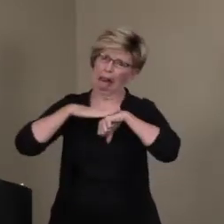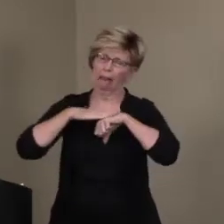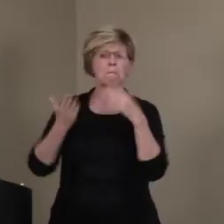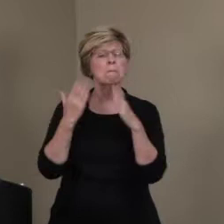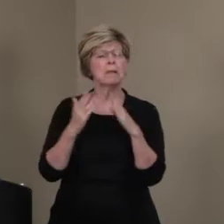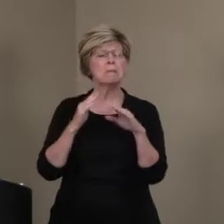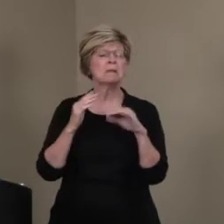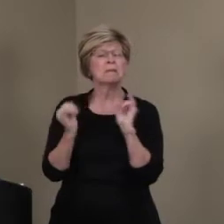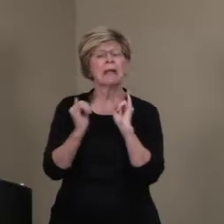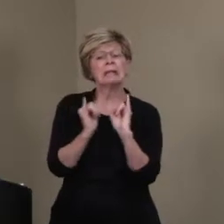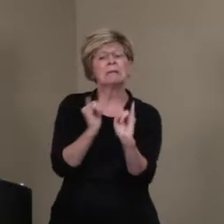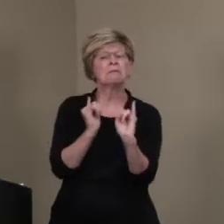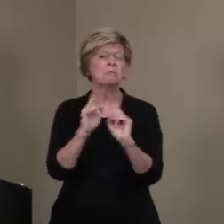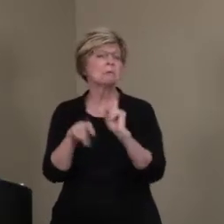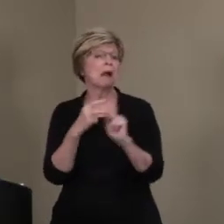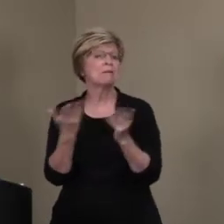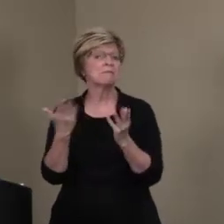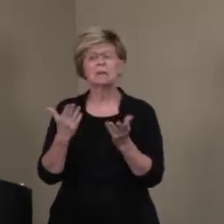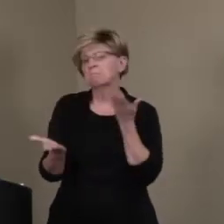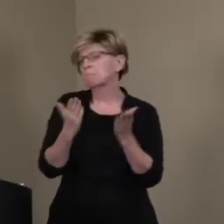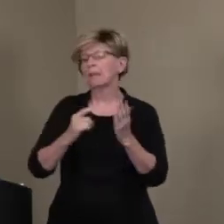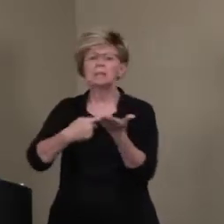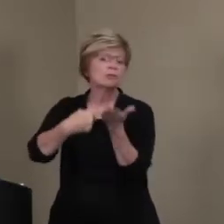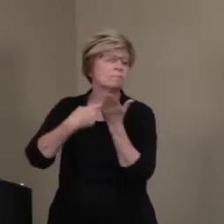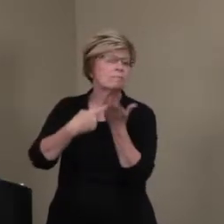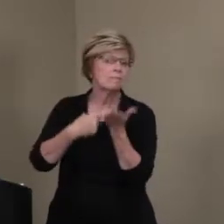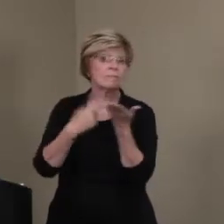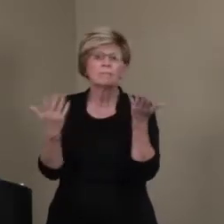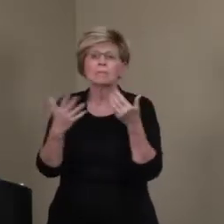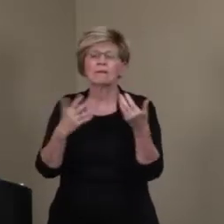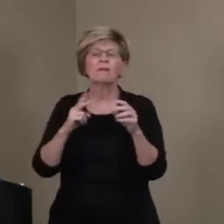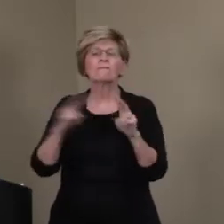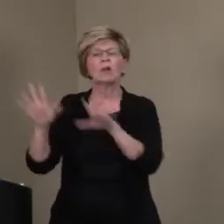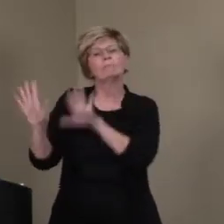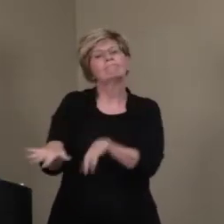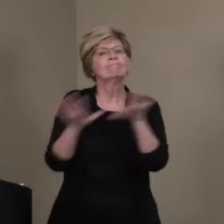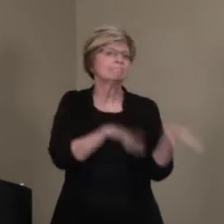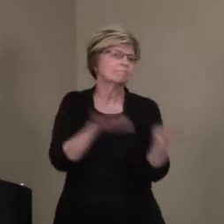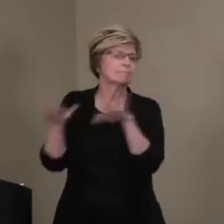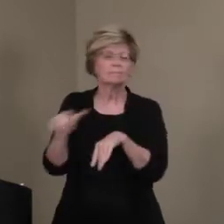informal is very something rudimentary but it'll give them an idea of whether